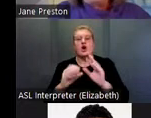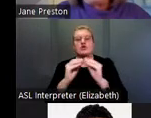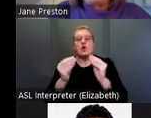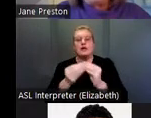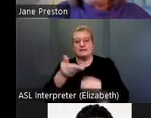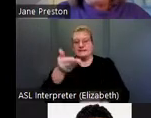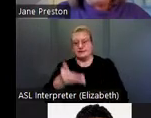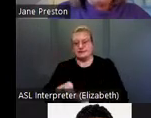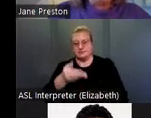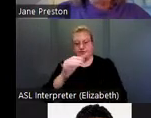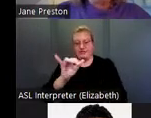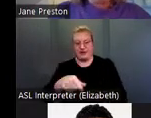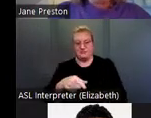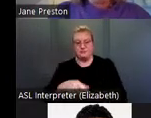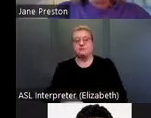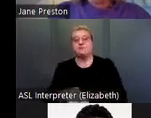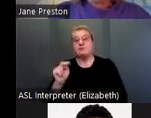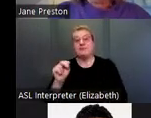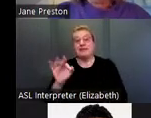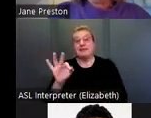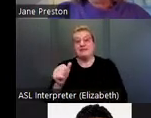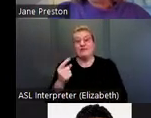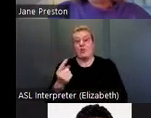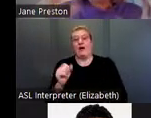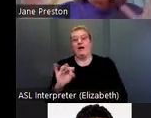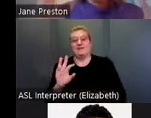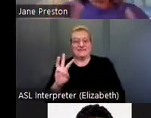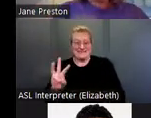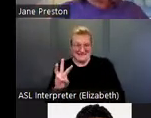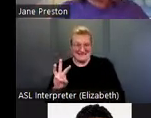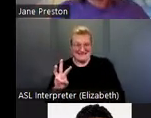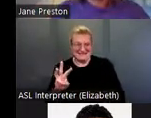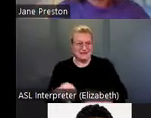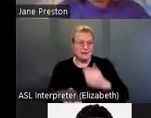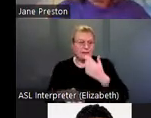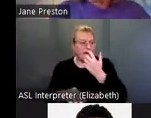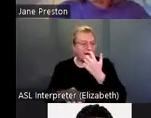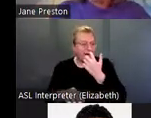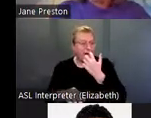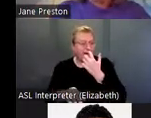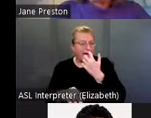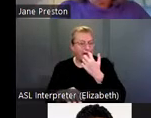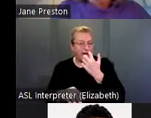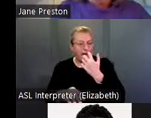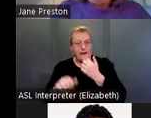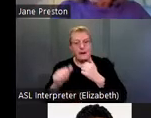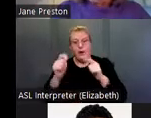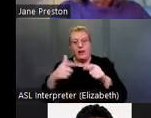As I said, NEFA's one of six. We all have different sizes of regions and populations,